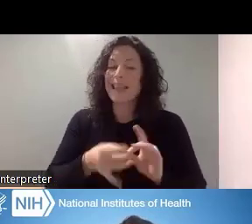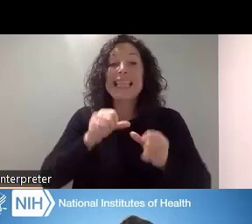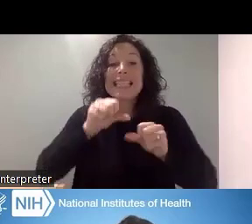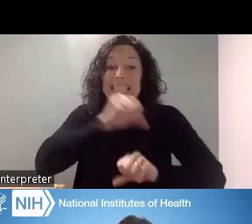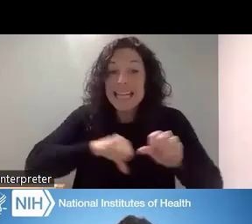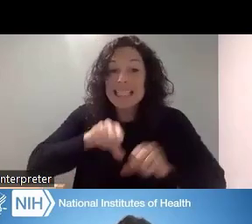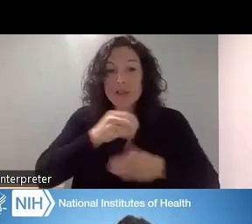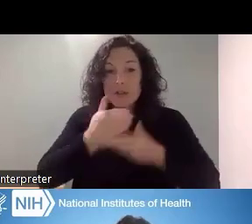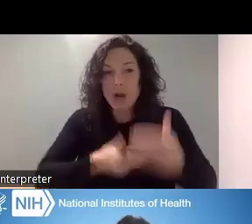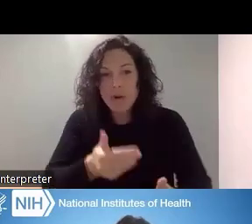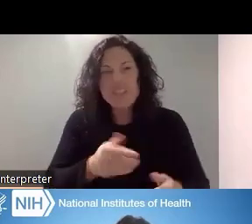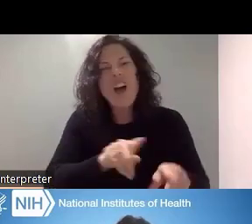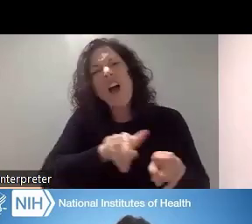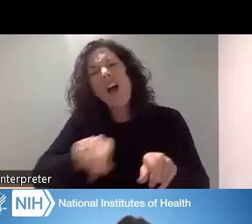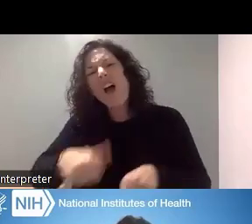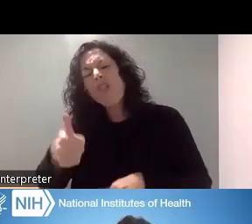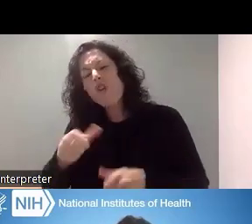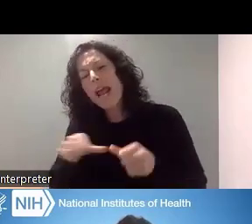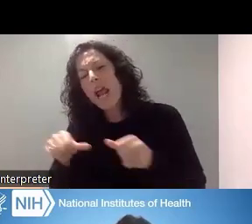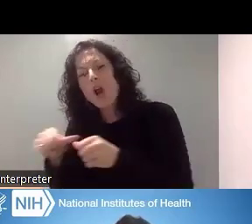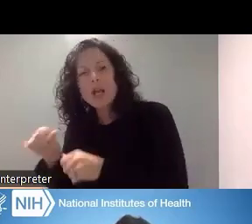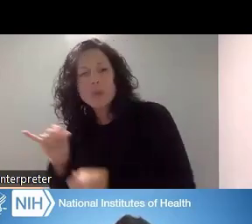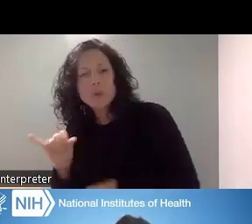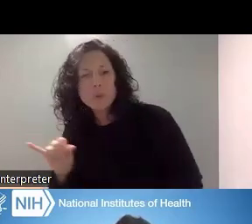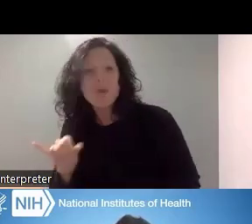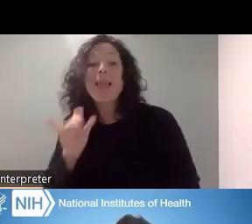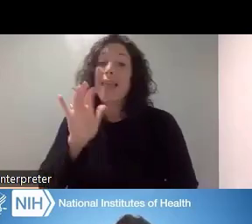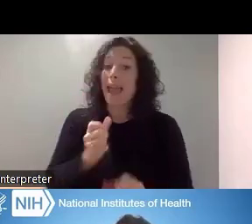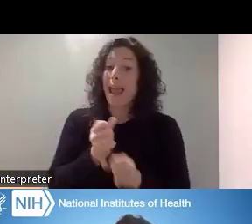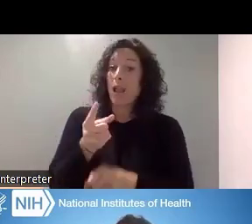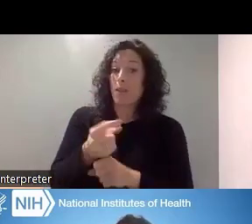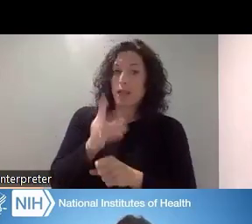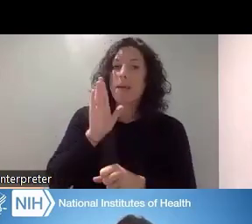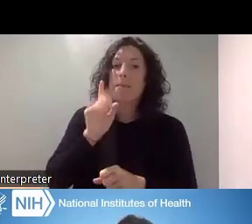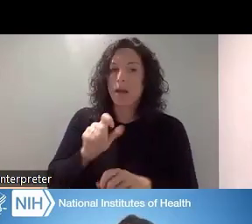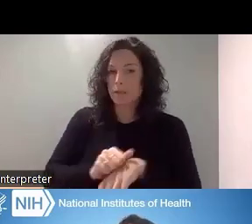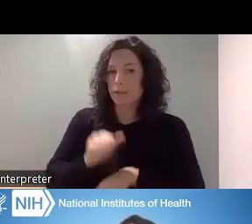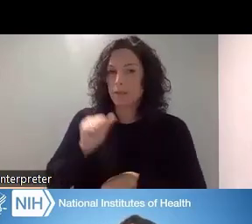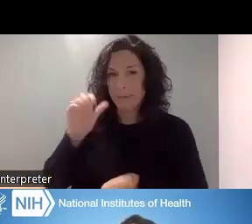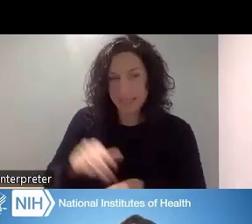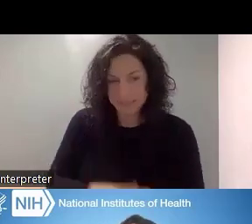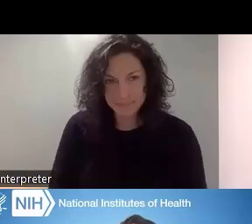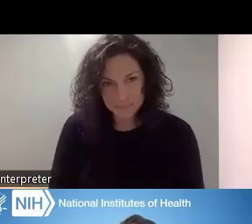and that's due annually in order to receive your next noncompeting continuation of your grant award.